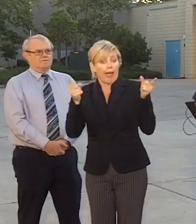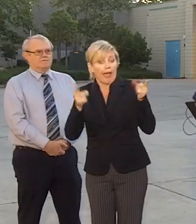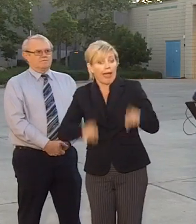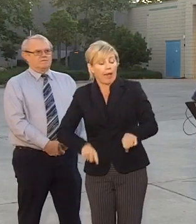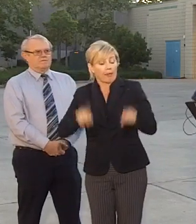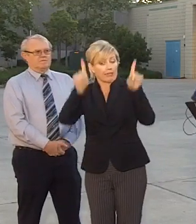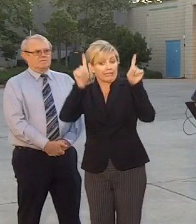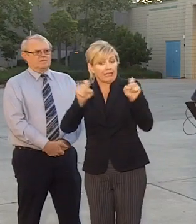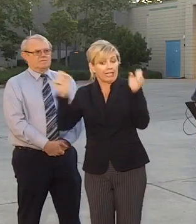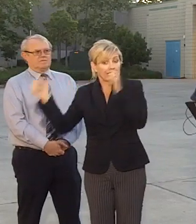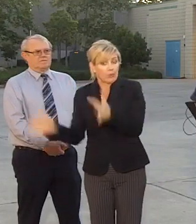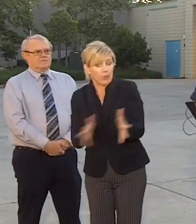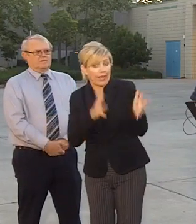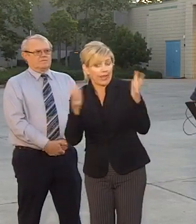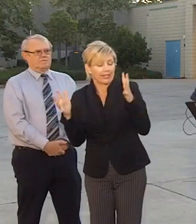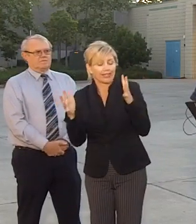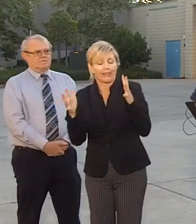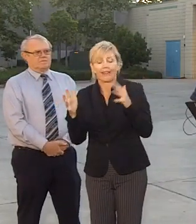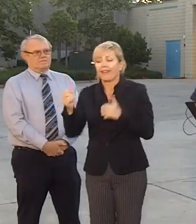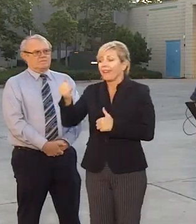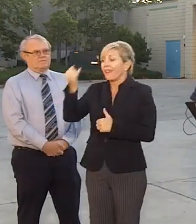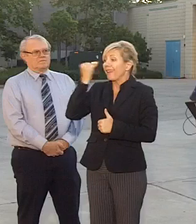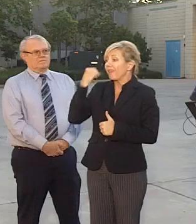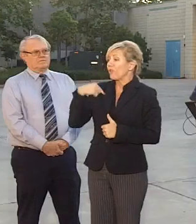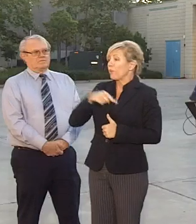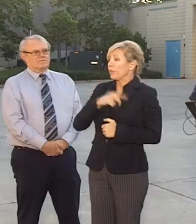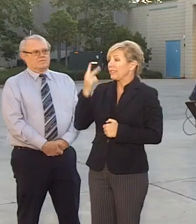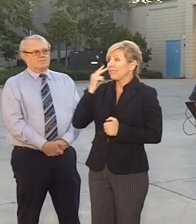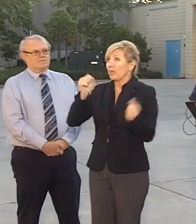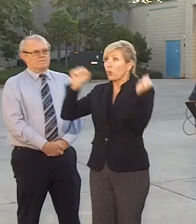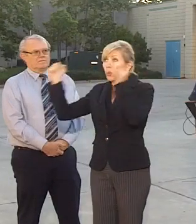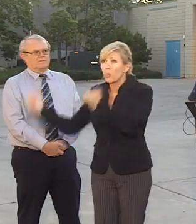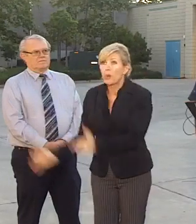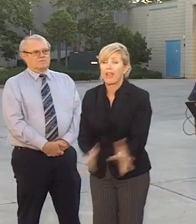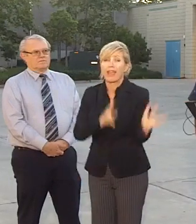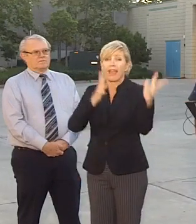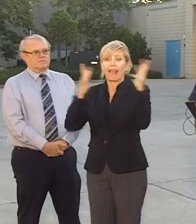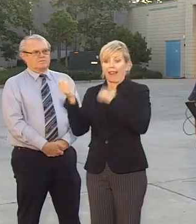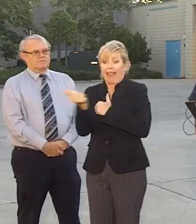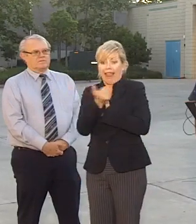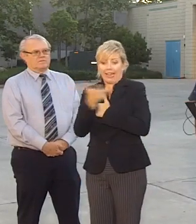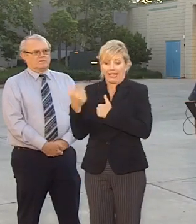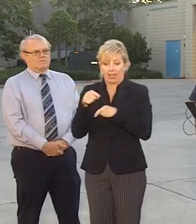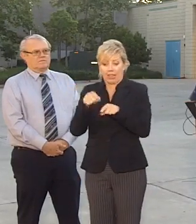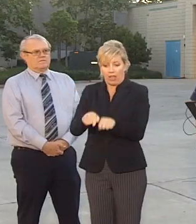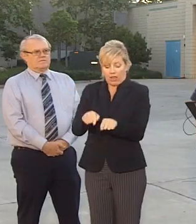we have a wind event anything from the interior that fire getting blown into a green brushy area